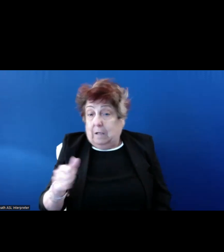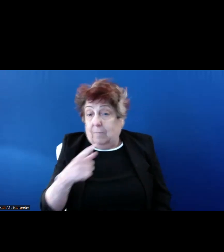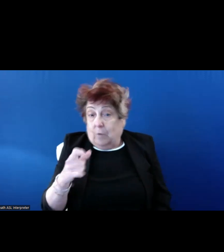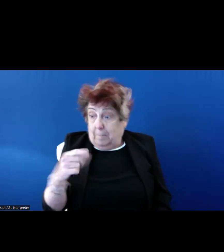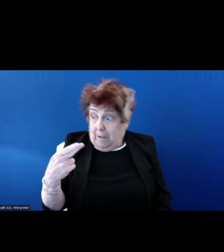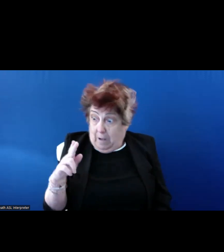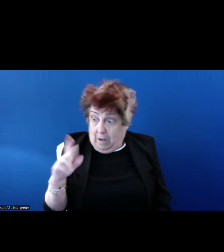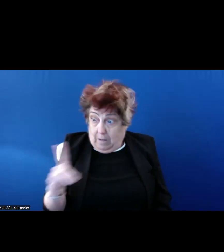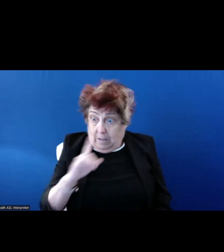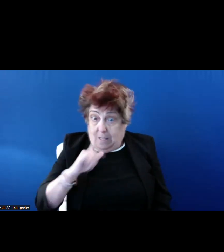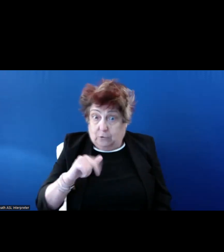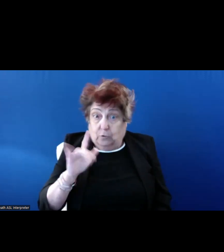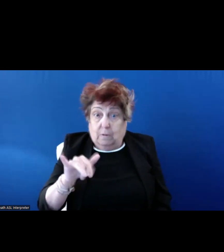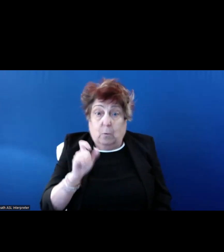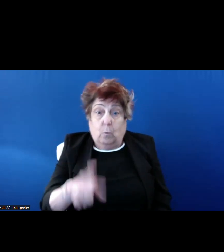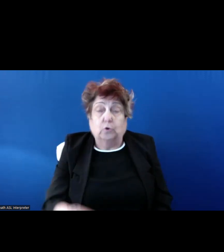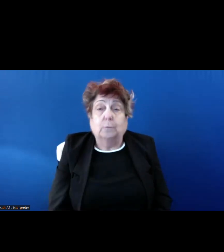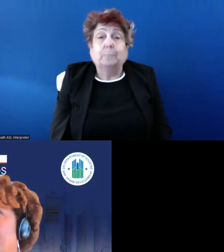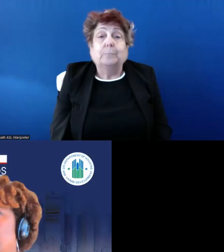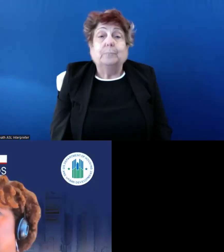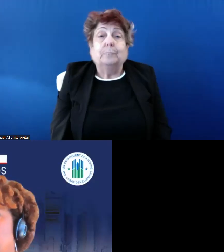Hi. So when we